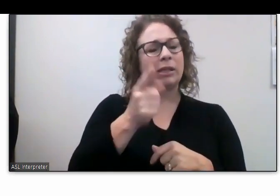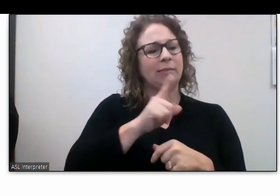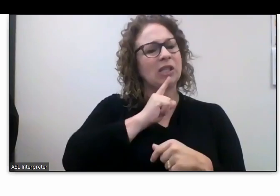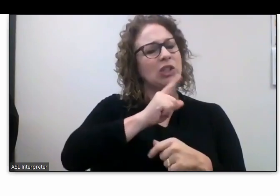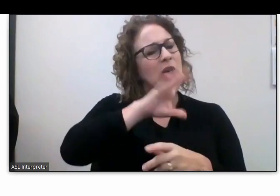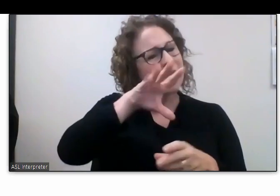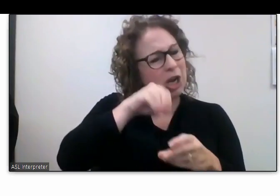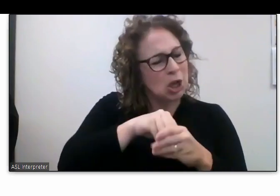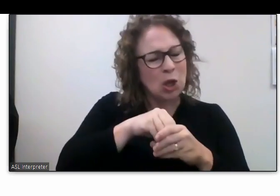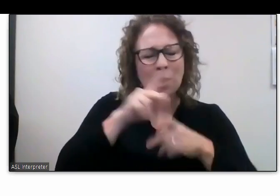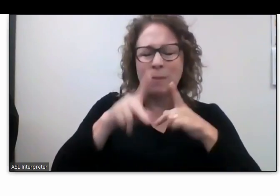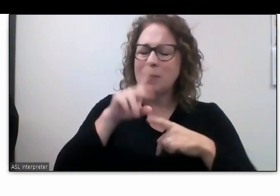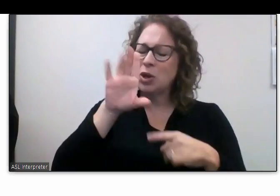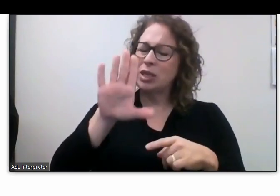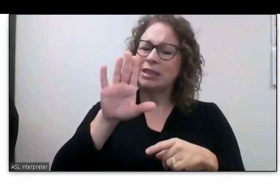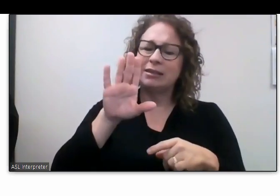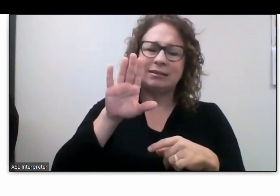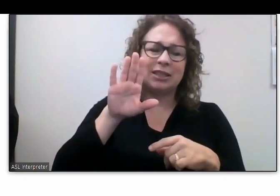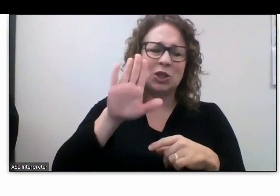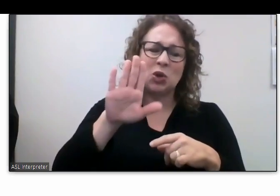disabilities in your event-planning.